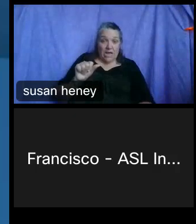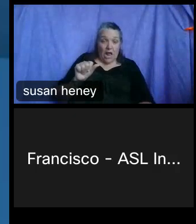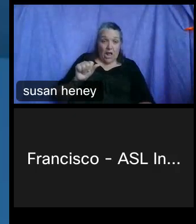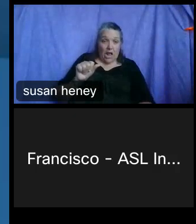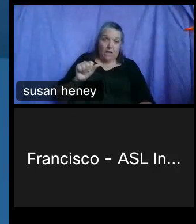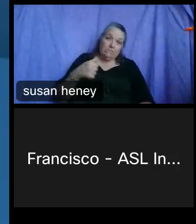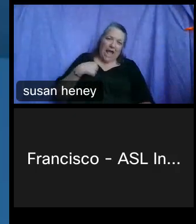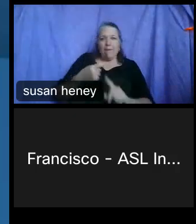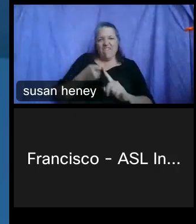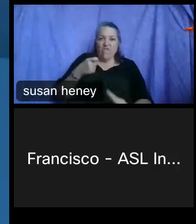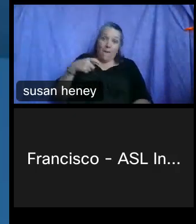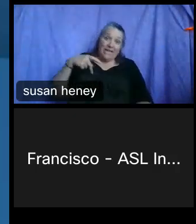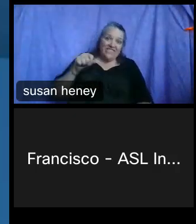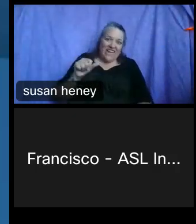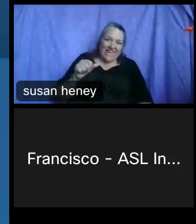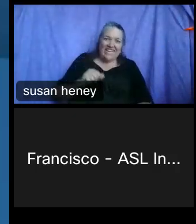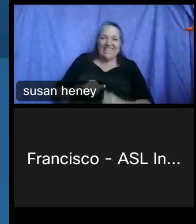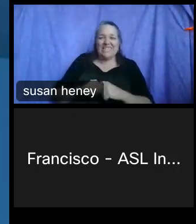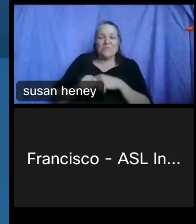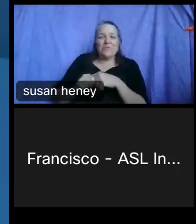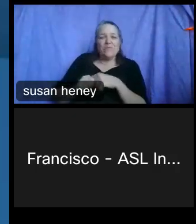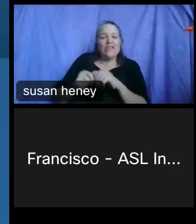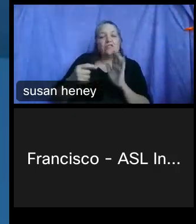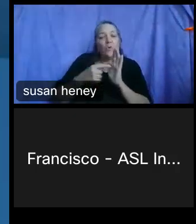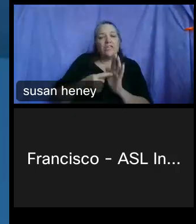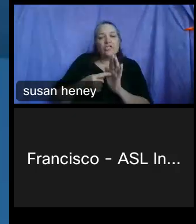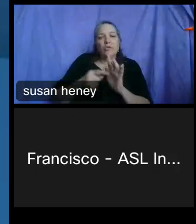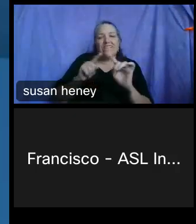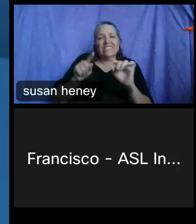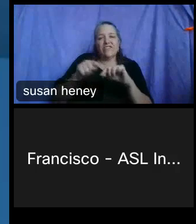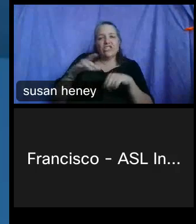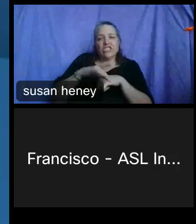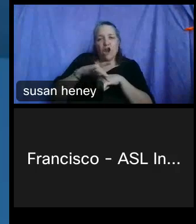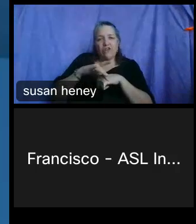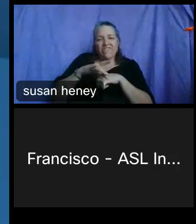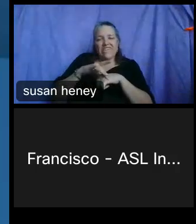I'm from. I want to illustrate the multiple layers of geography that fall under a state or